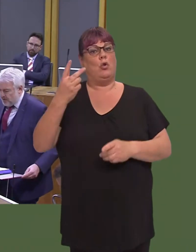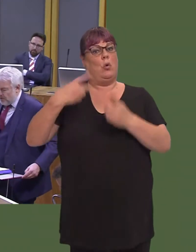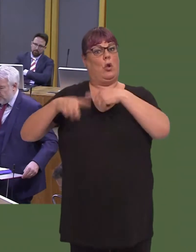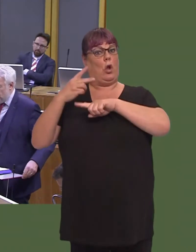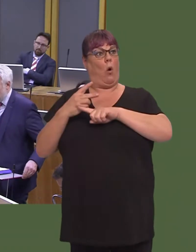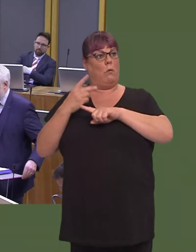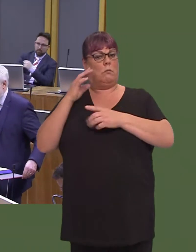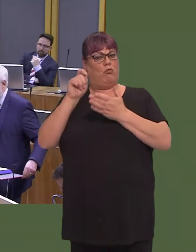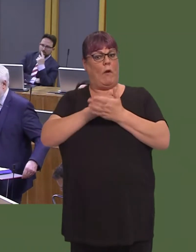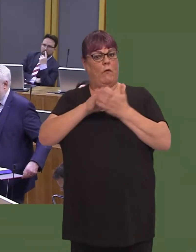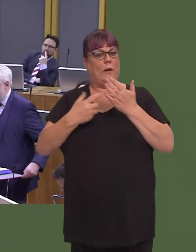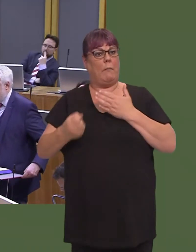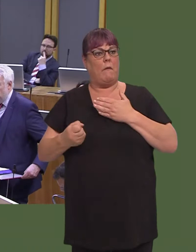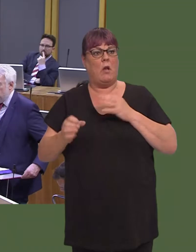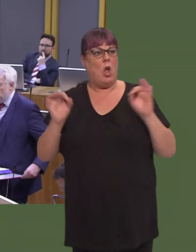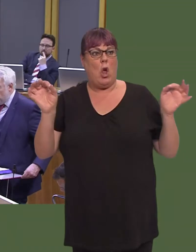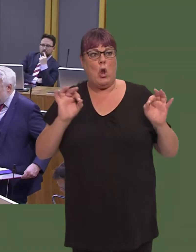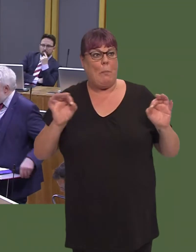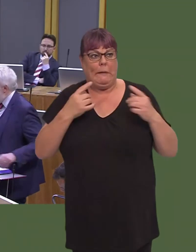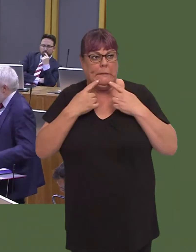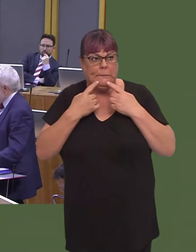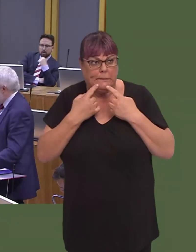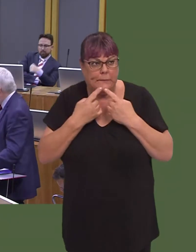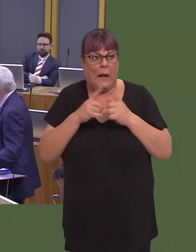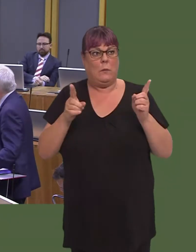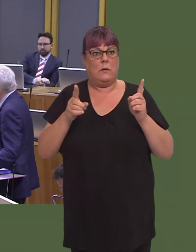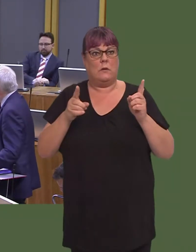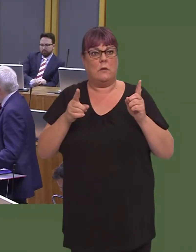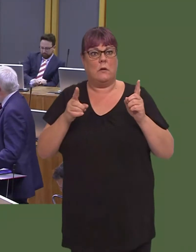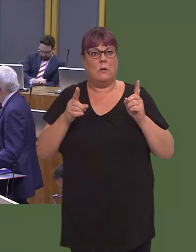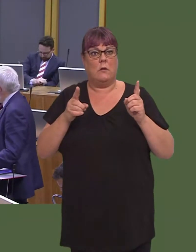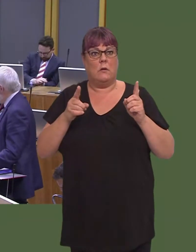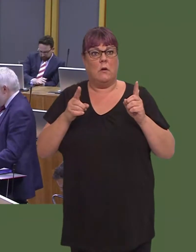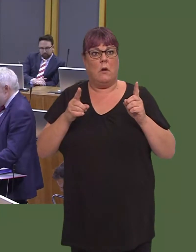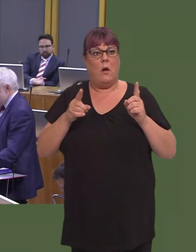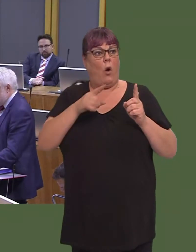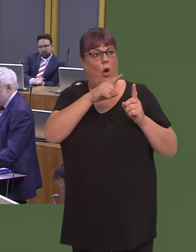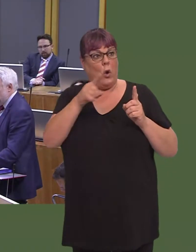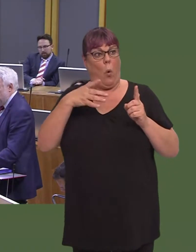of houses would cost them. I hope that isn't the case. But, certainly, I can give him that